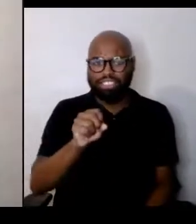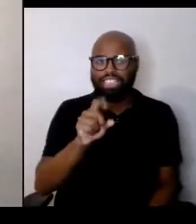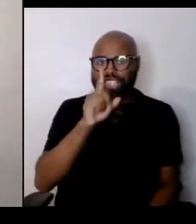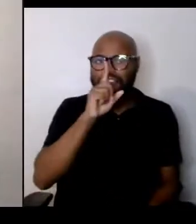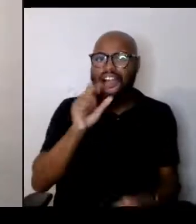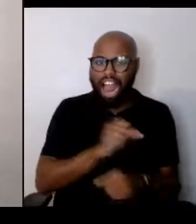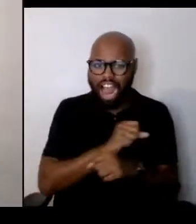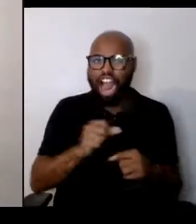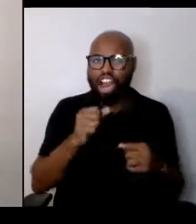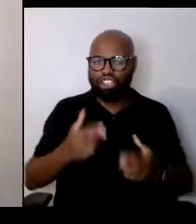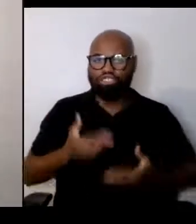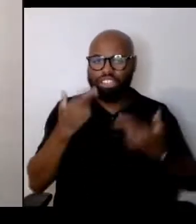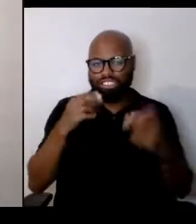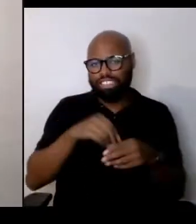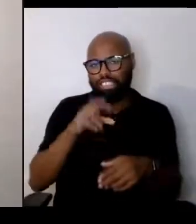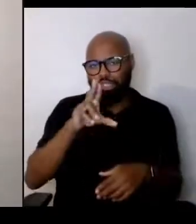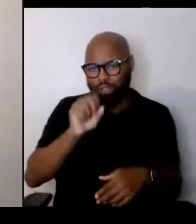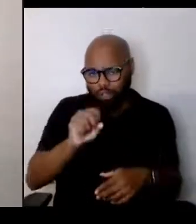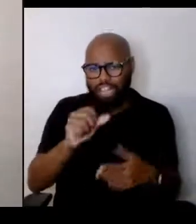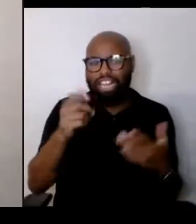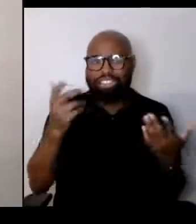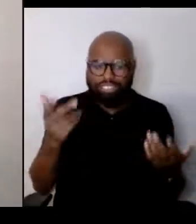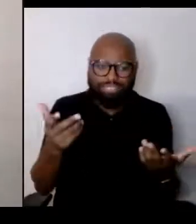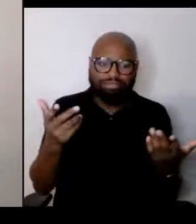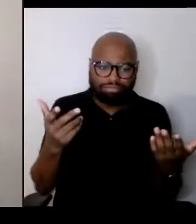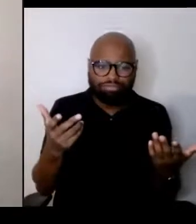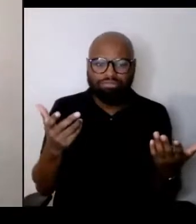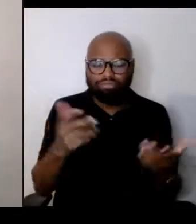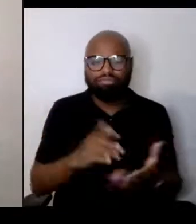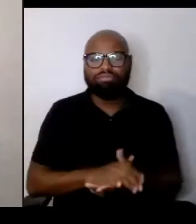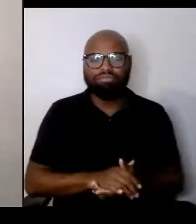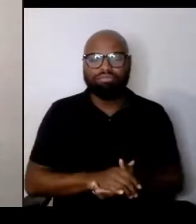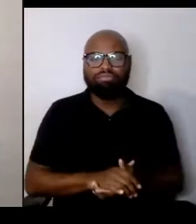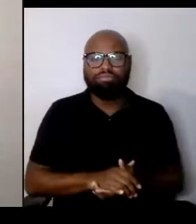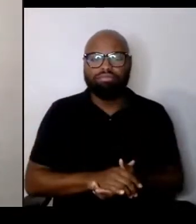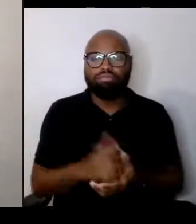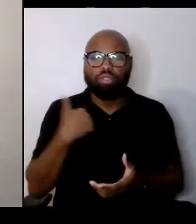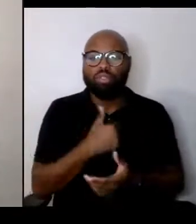And we were able to get them to agree to offer them